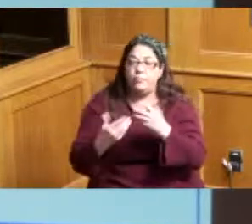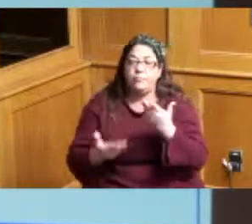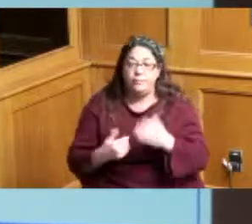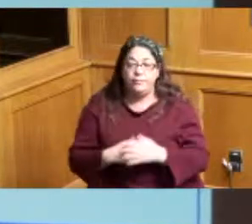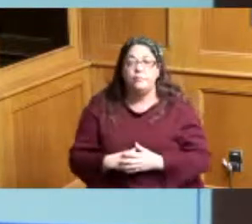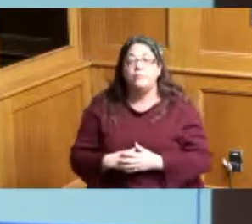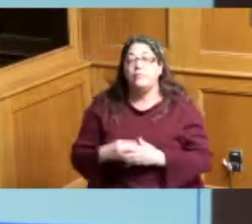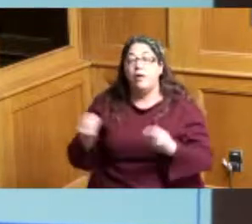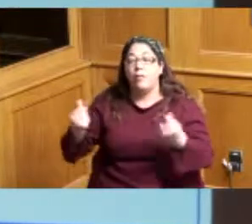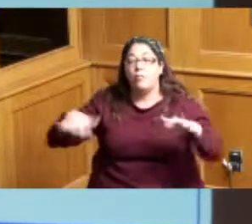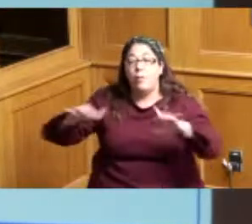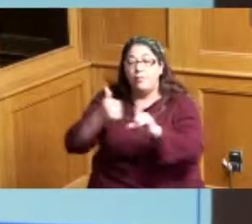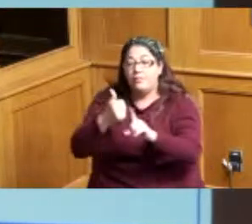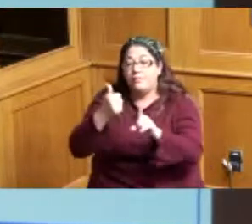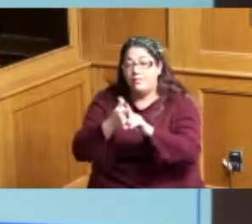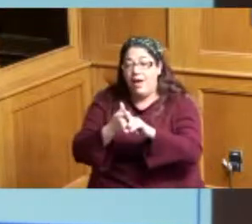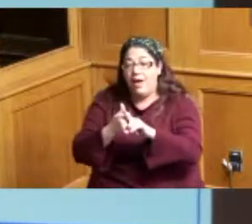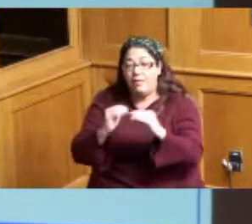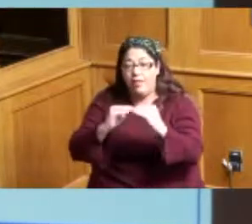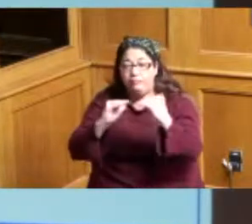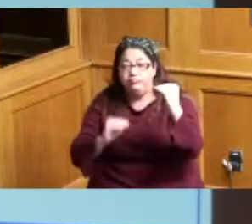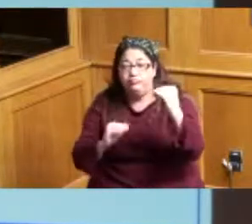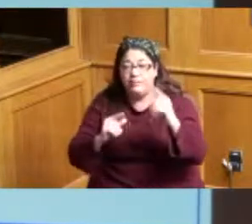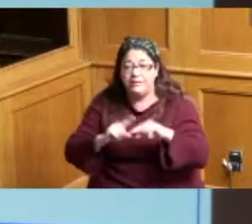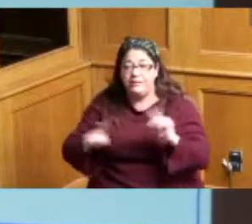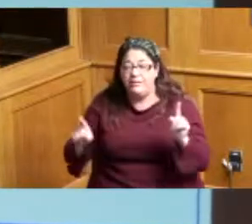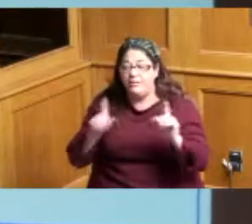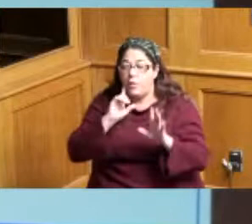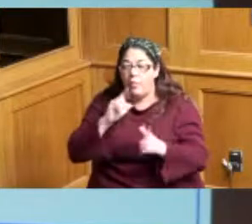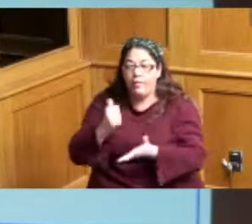have significant differences they have to be treated proportionally that is fundamental